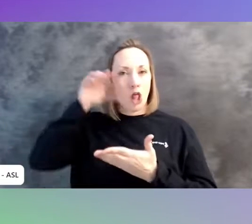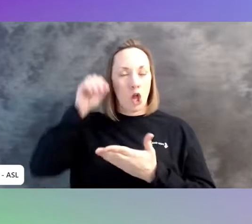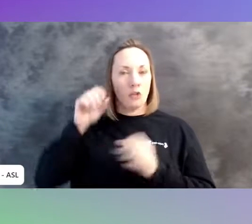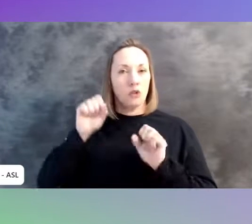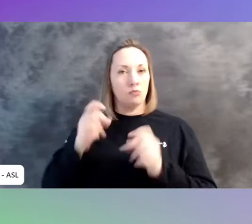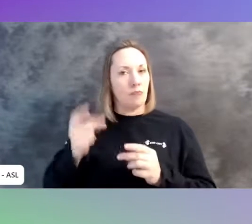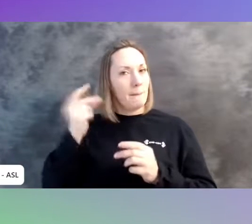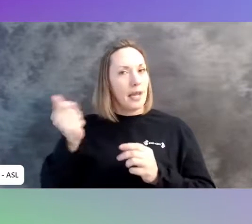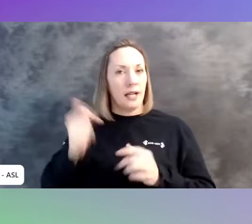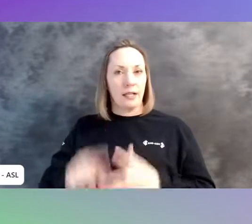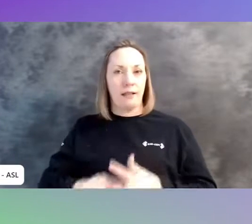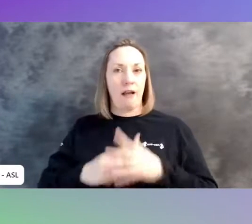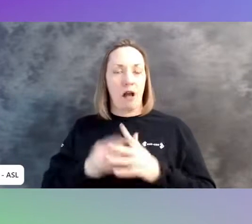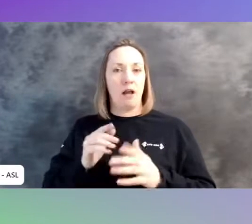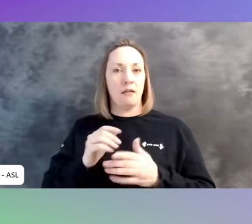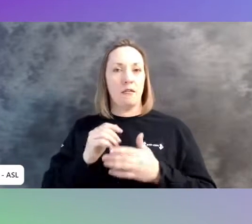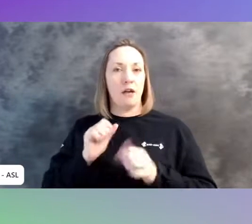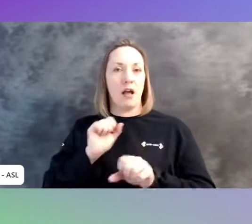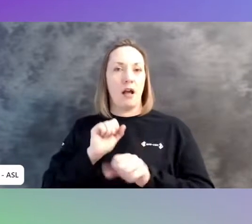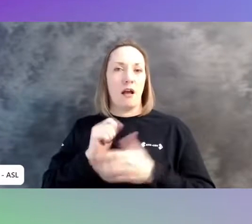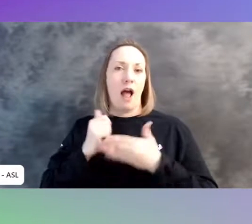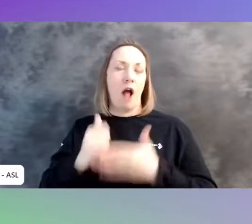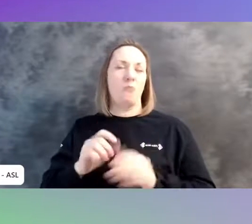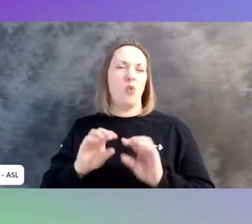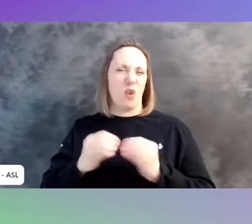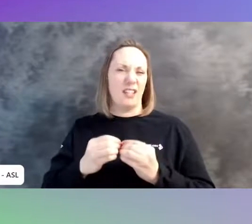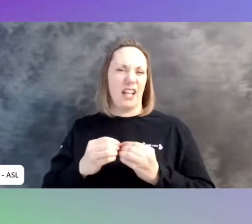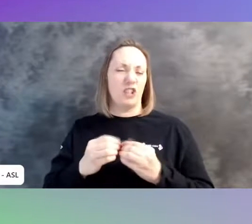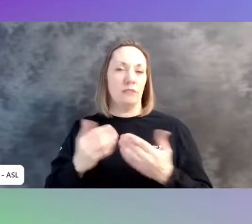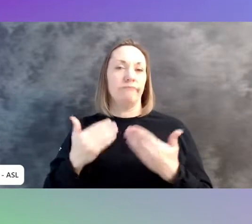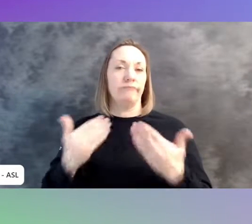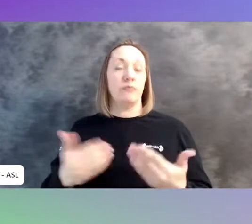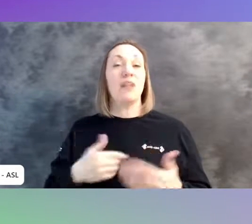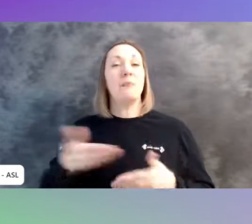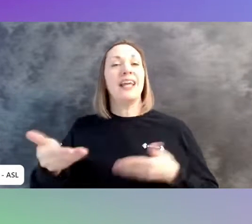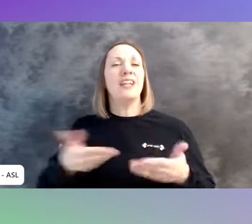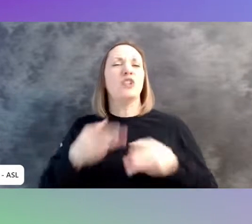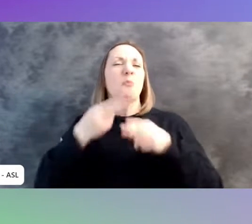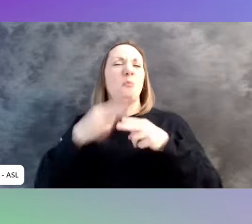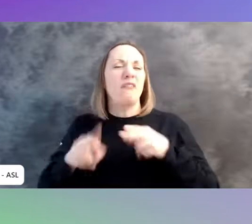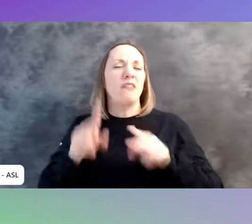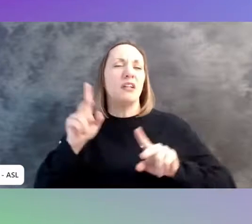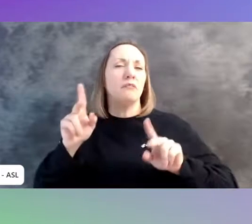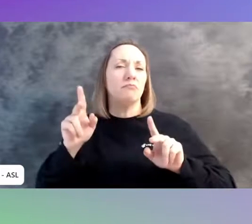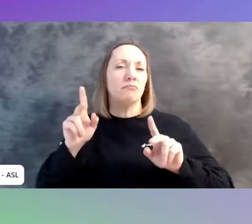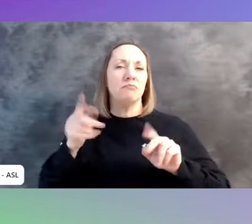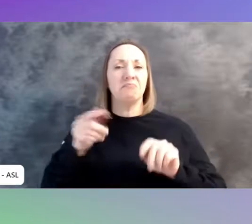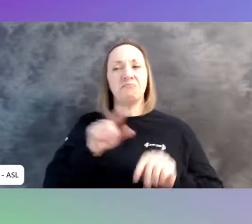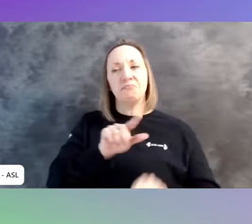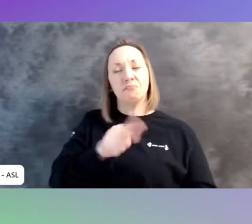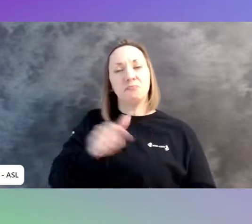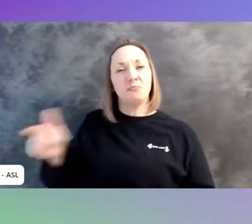get ask will hopefully be things you take back to immediately enable your organization to make a big